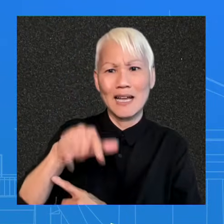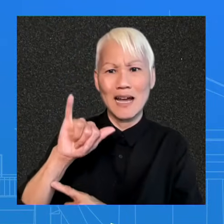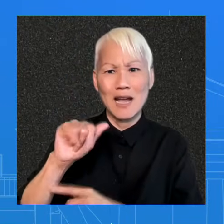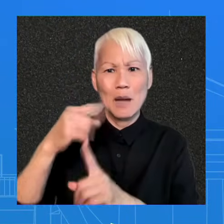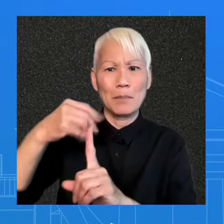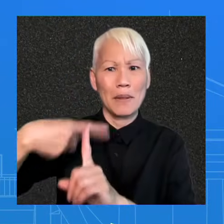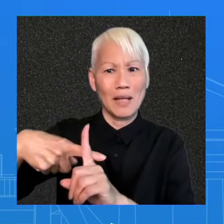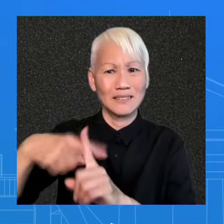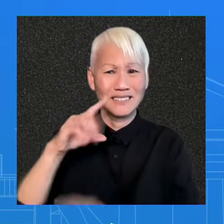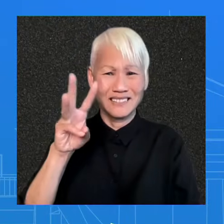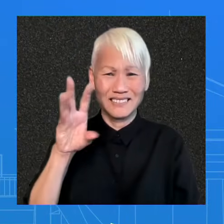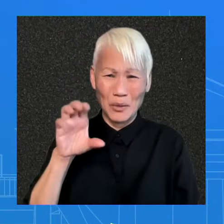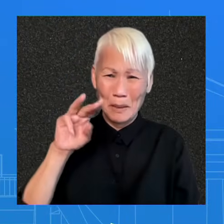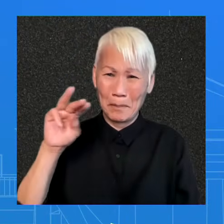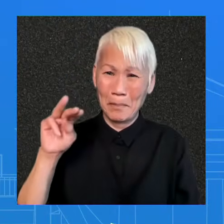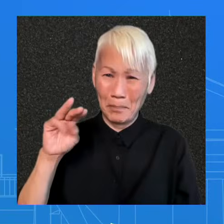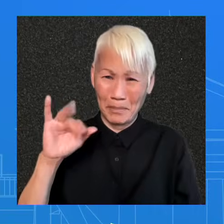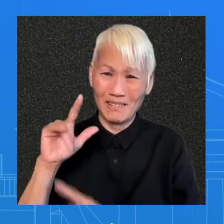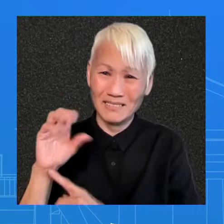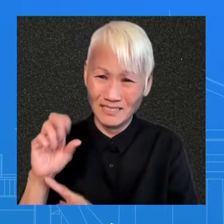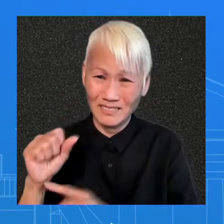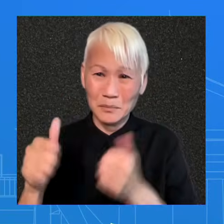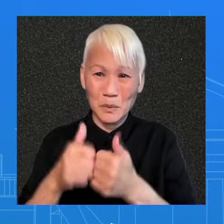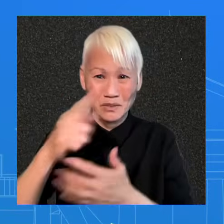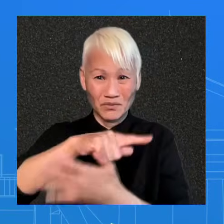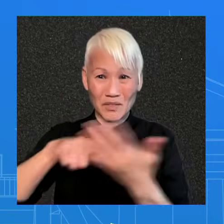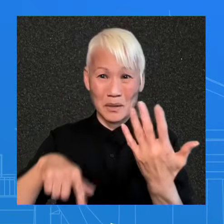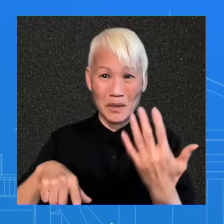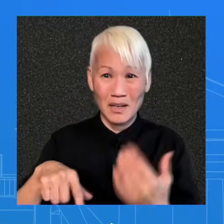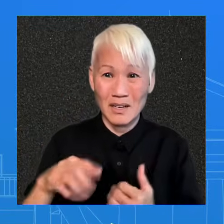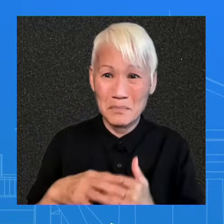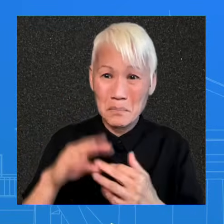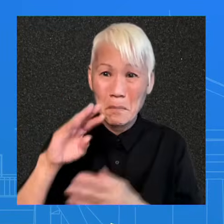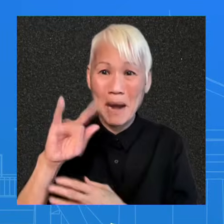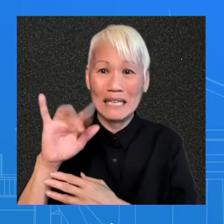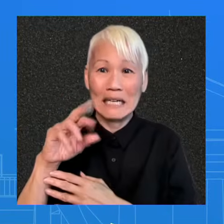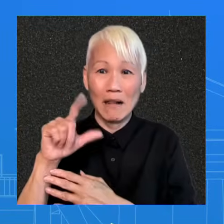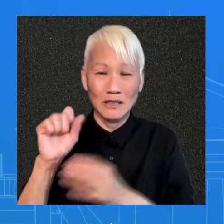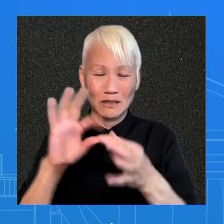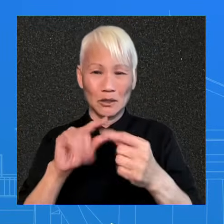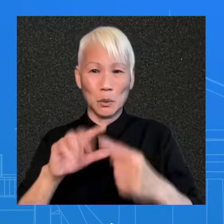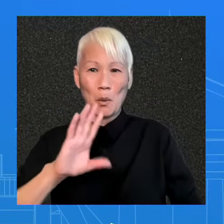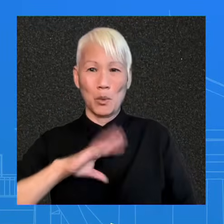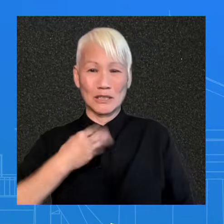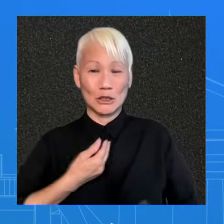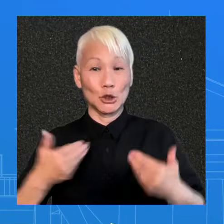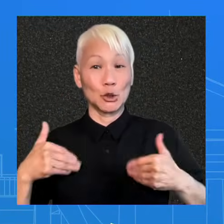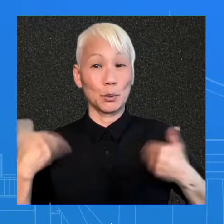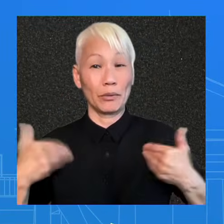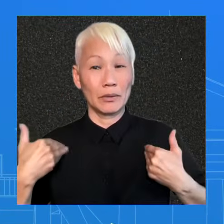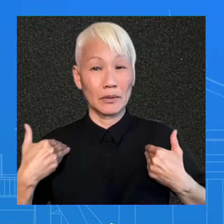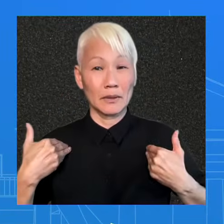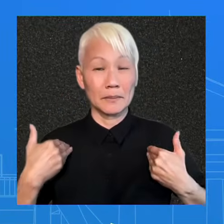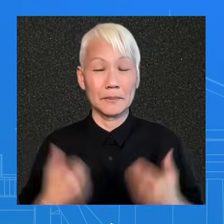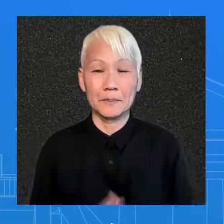Many of those are targeted at transgender youth. And --and that is something that the President is going to continue to speak out against.